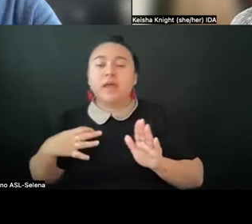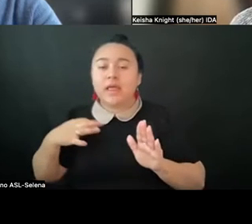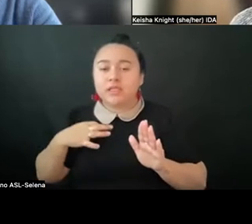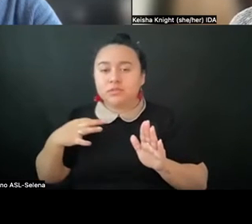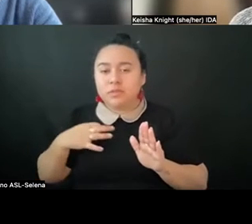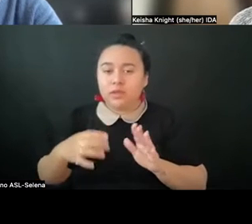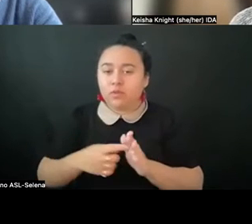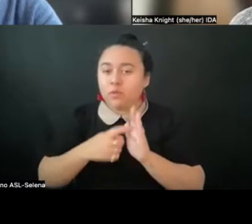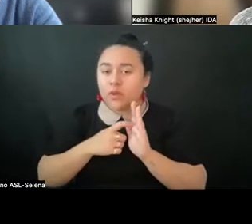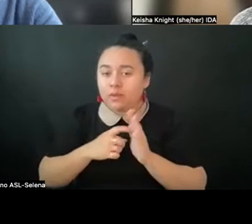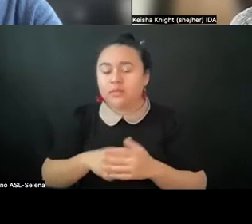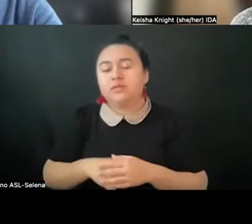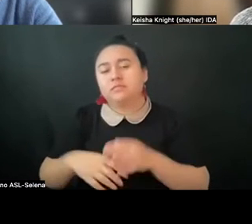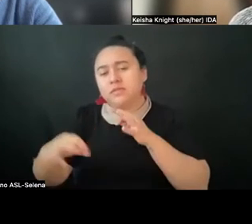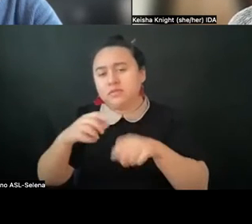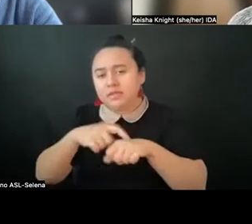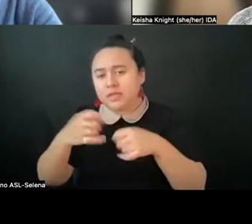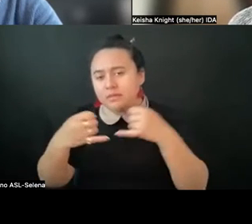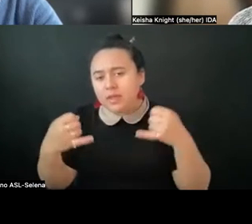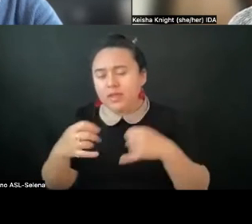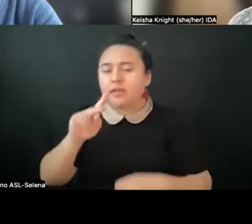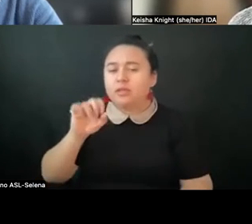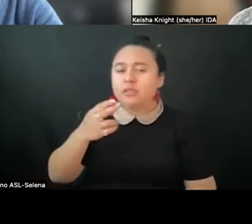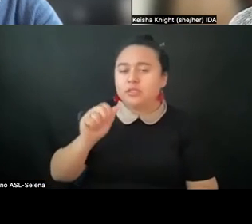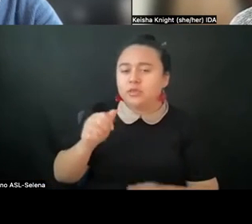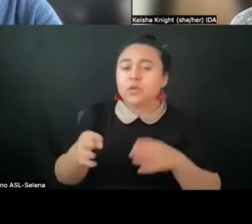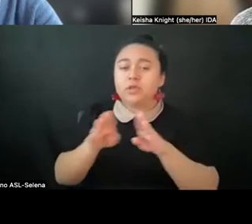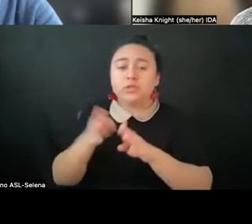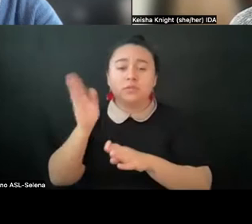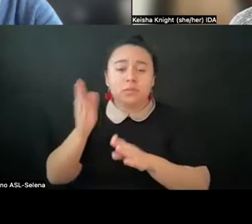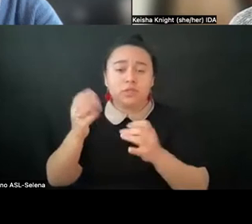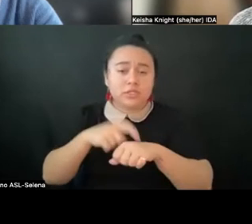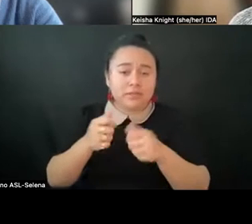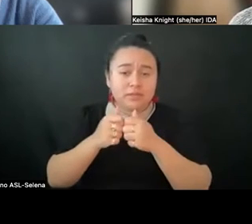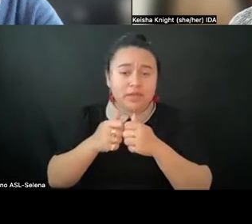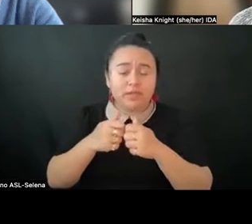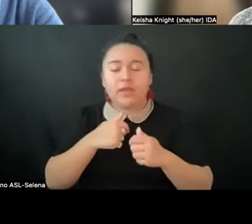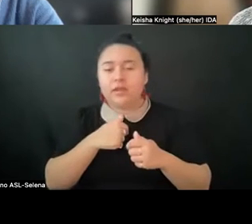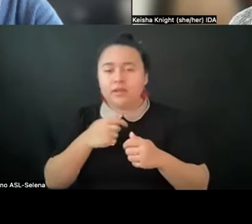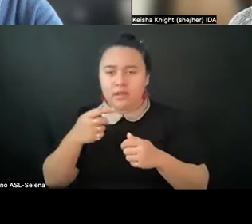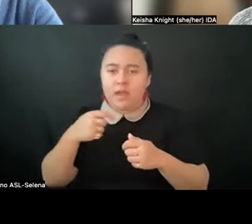close our presentation and time together and I will moderate the Q&A right after.